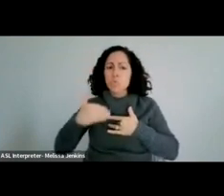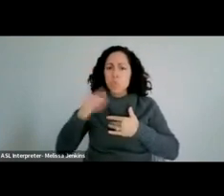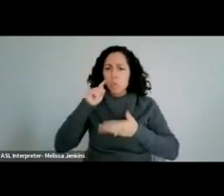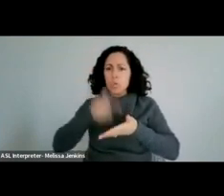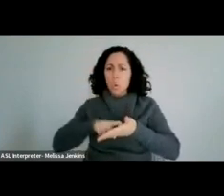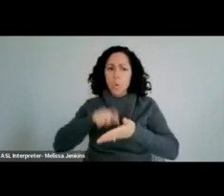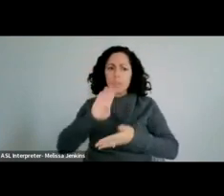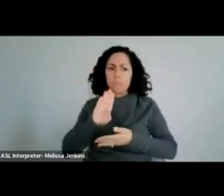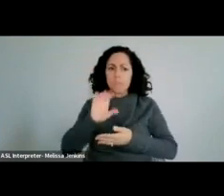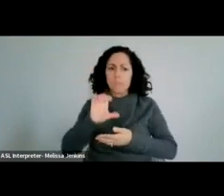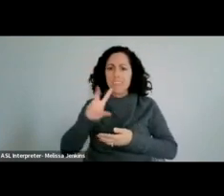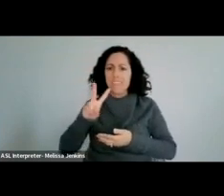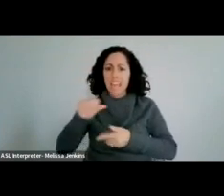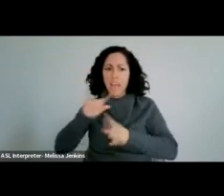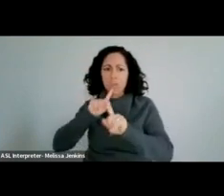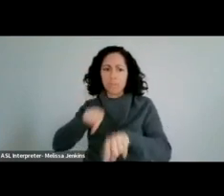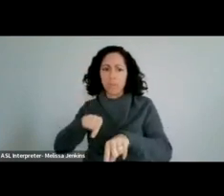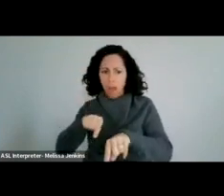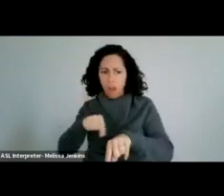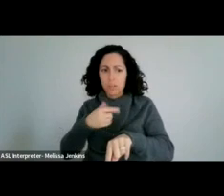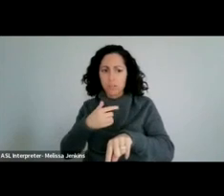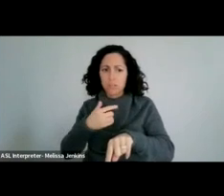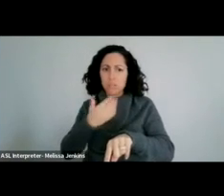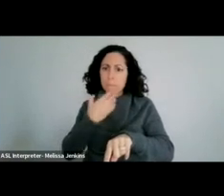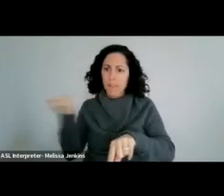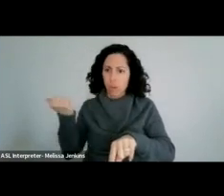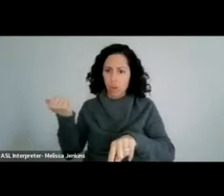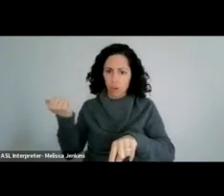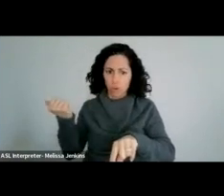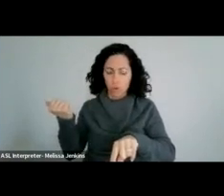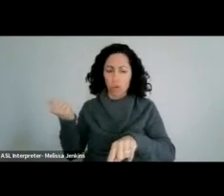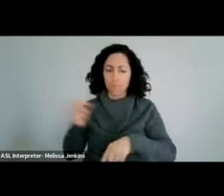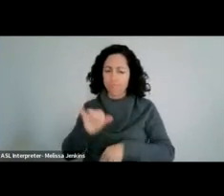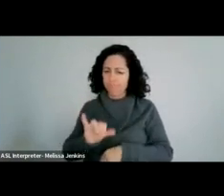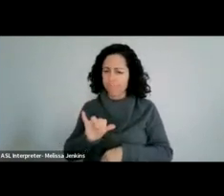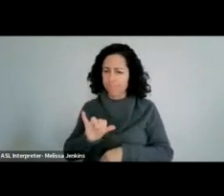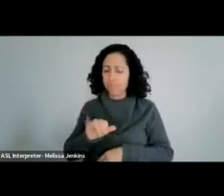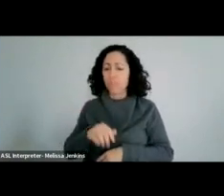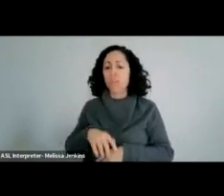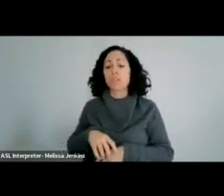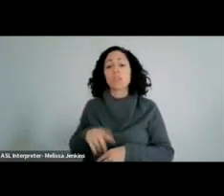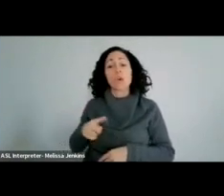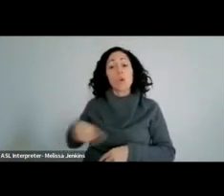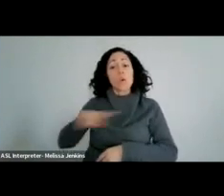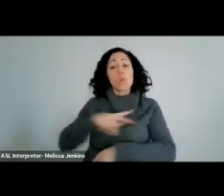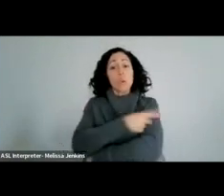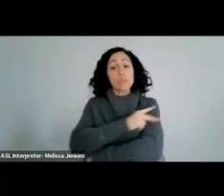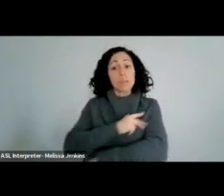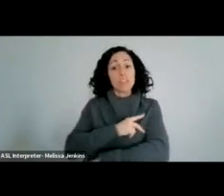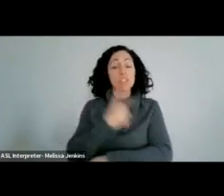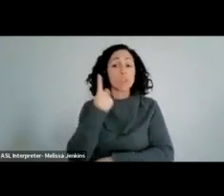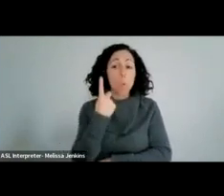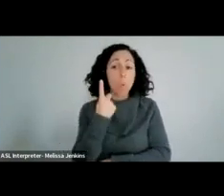Now we saw the stabilization in the treated eye after a single dose.